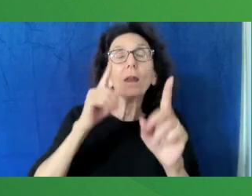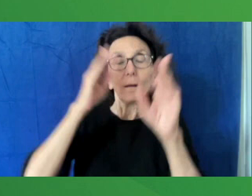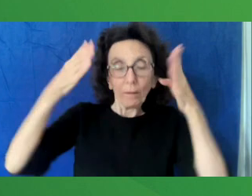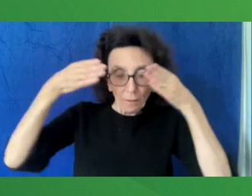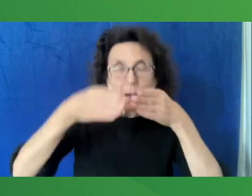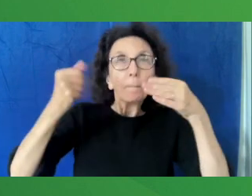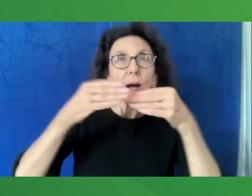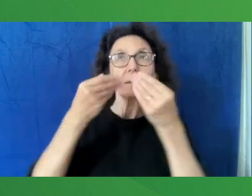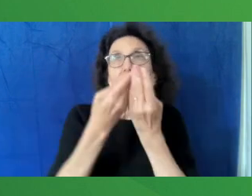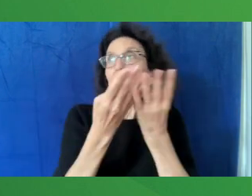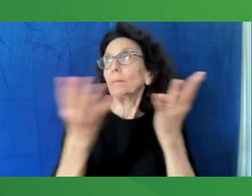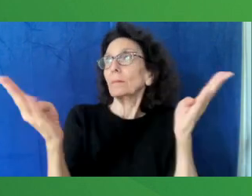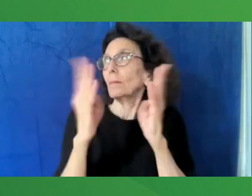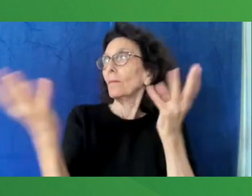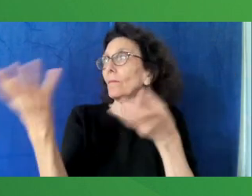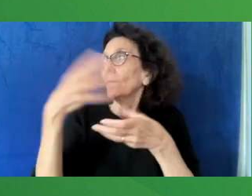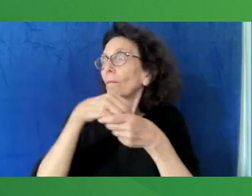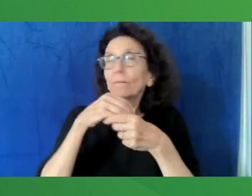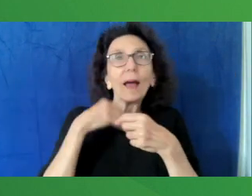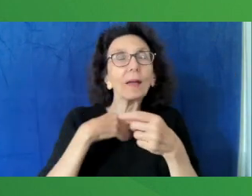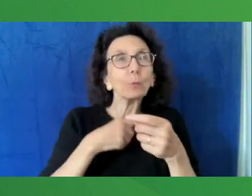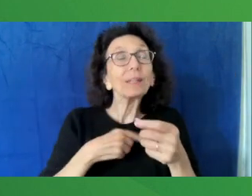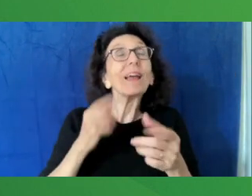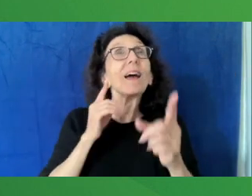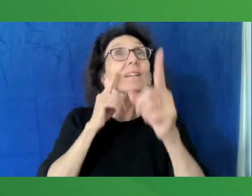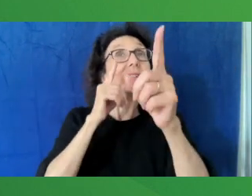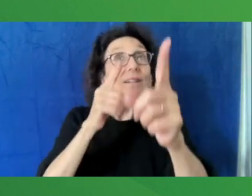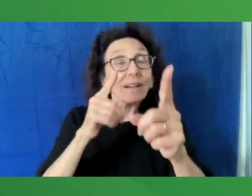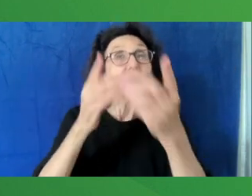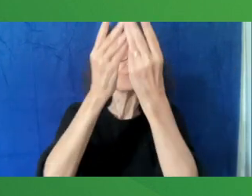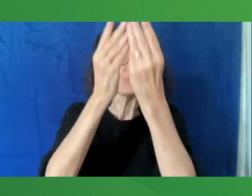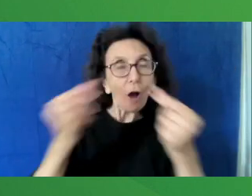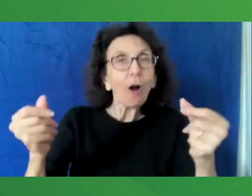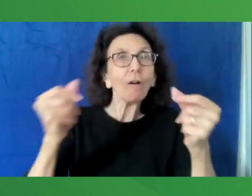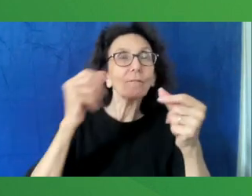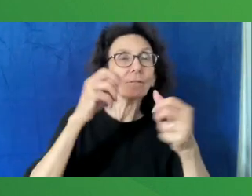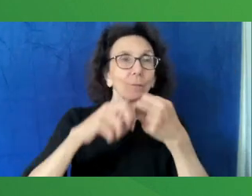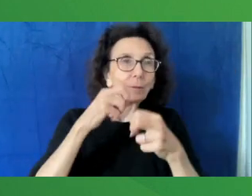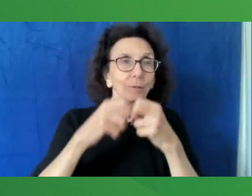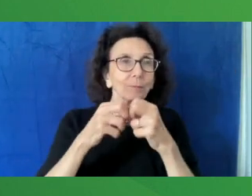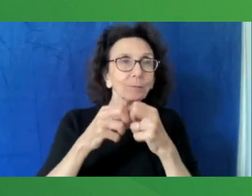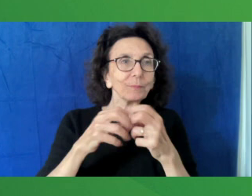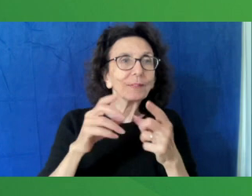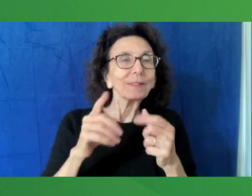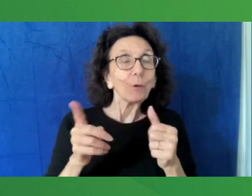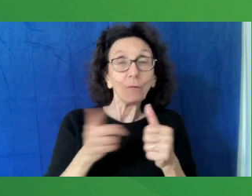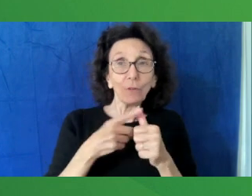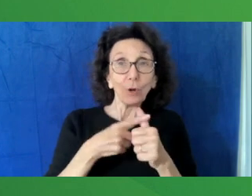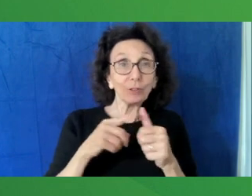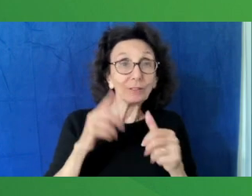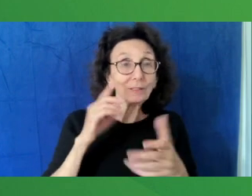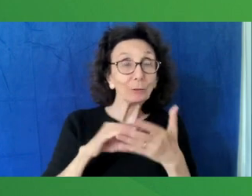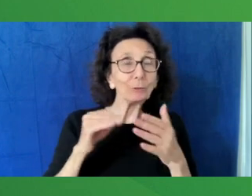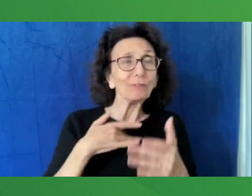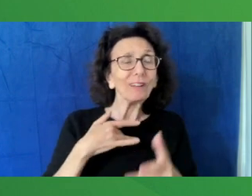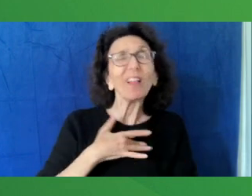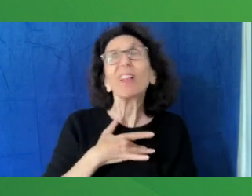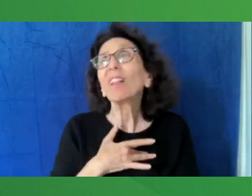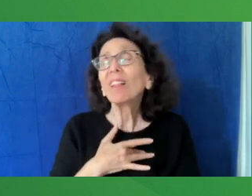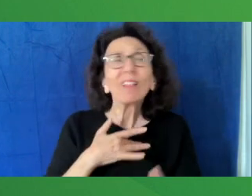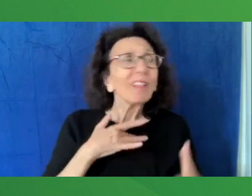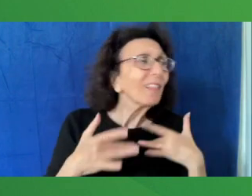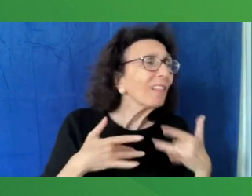So that's what we're aiming for, is to move from anxiety or sadness about climate problems